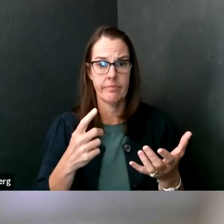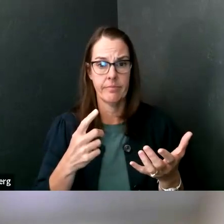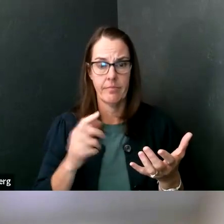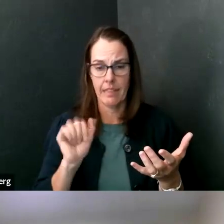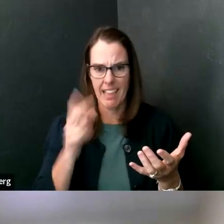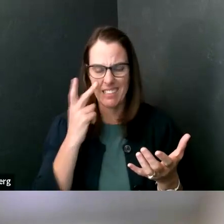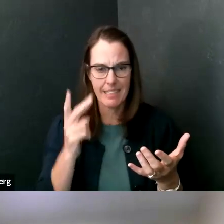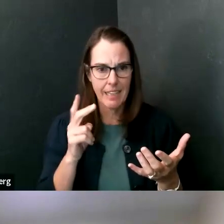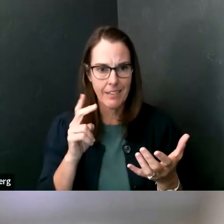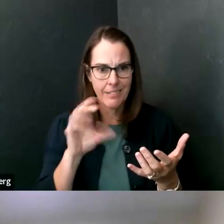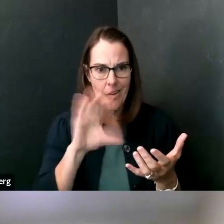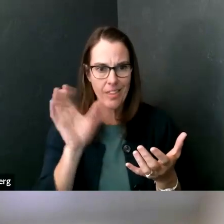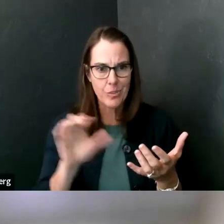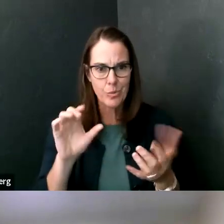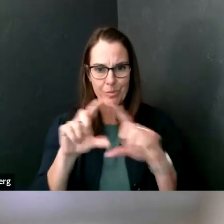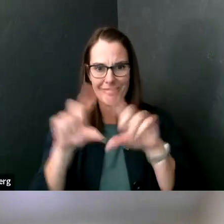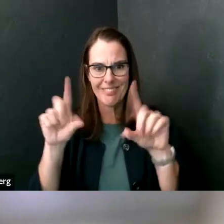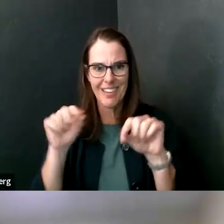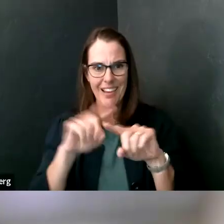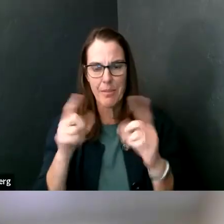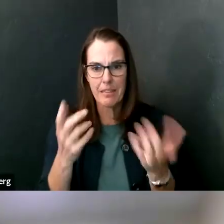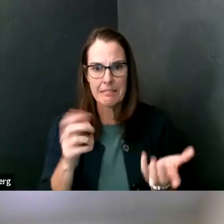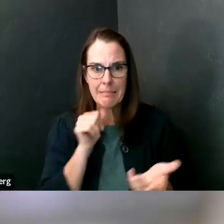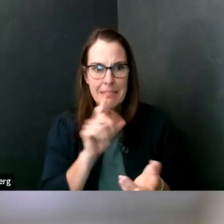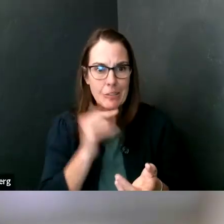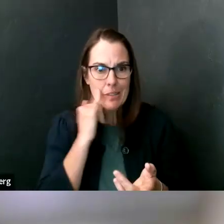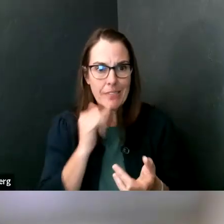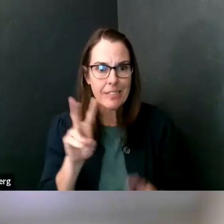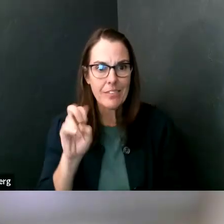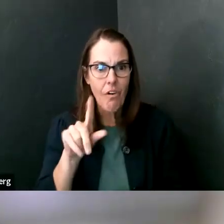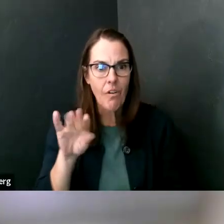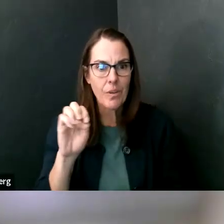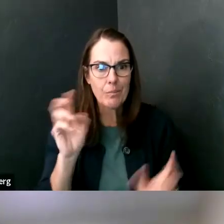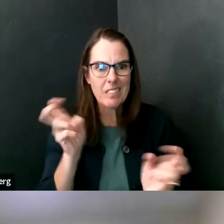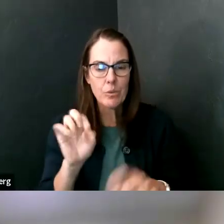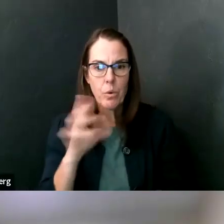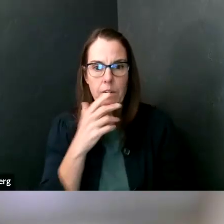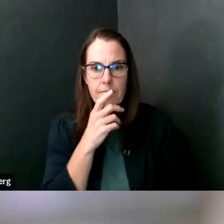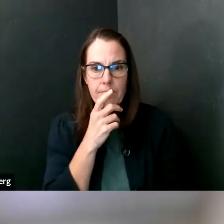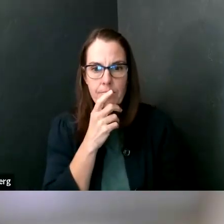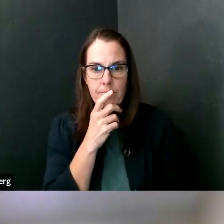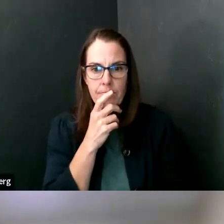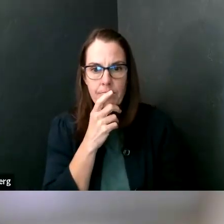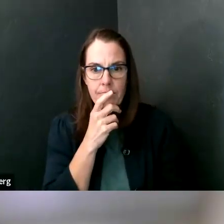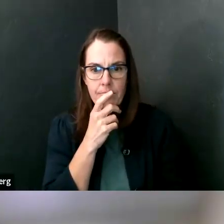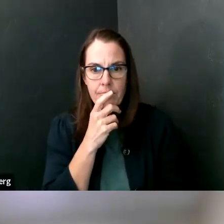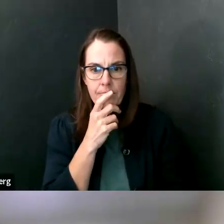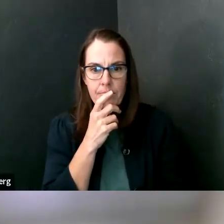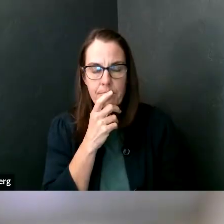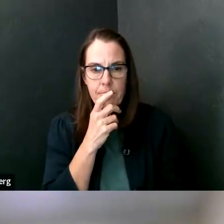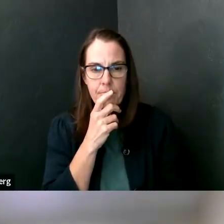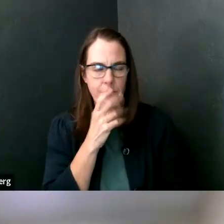the on your Zoom tile, but I'm not sure if it's a volume issue or since we have some time in today's